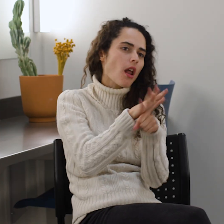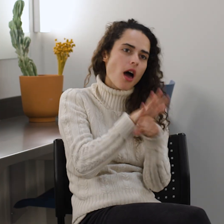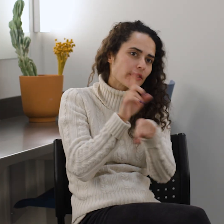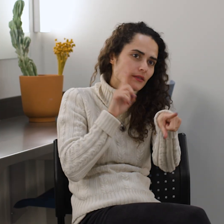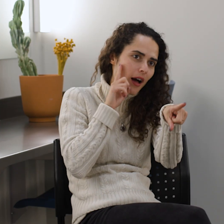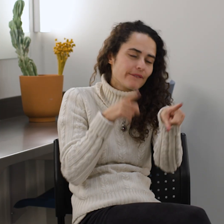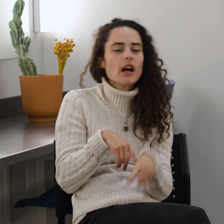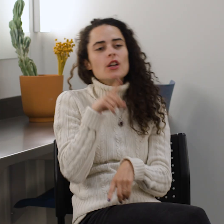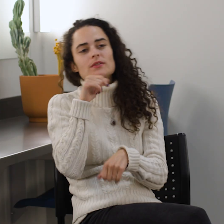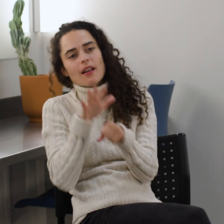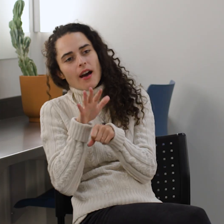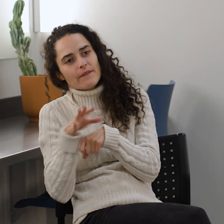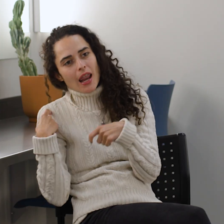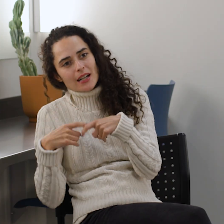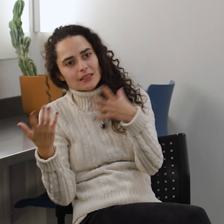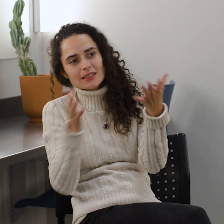tell you you’re not Deaf enough or not Latine enough.